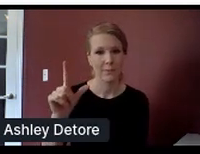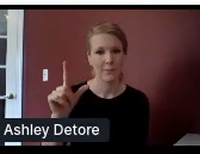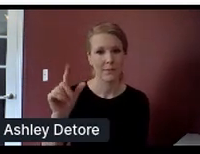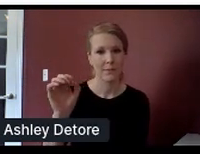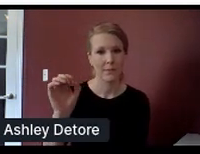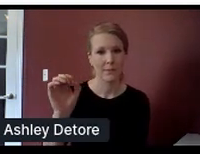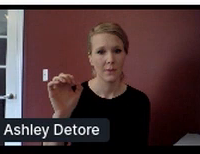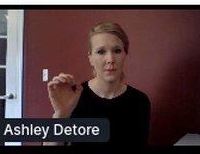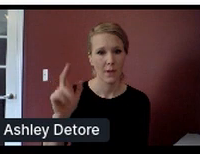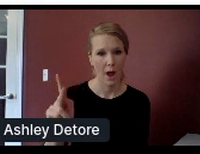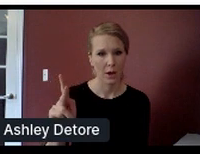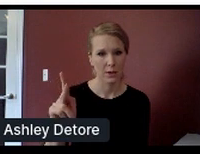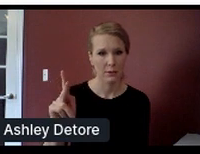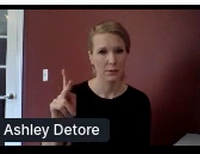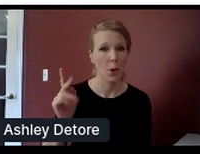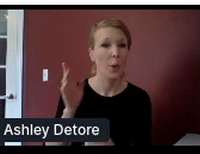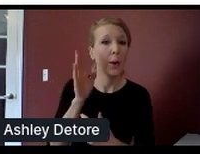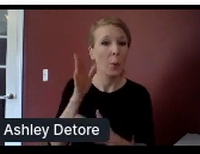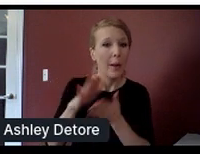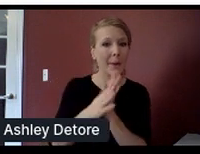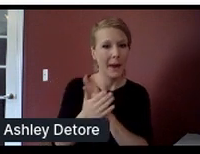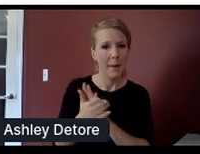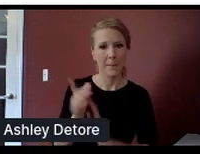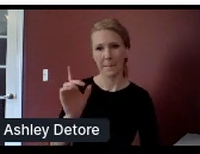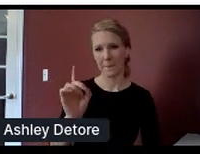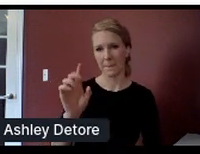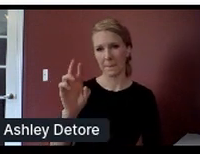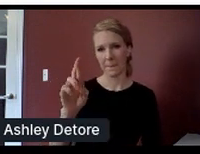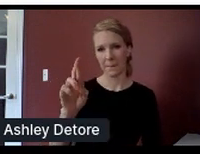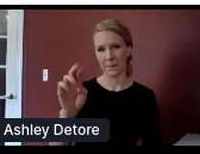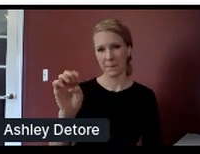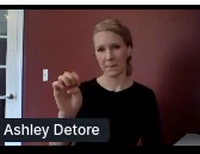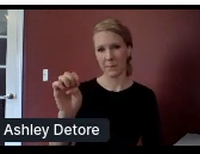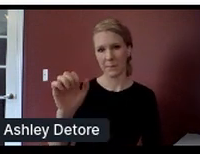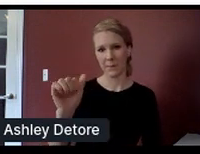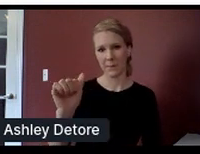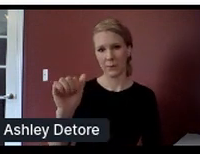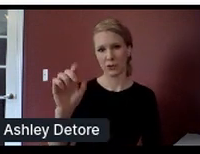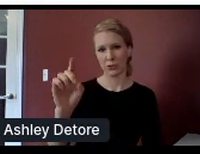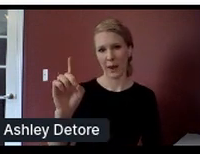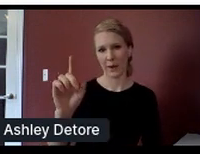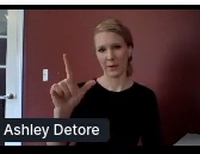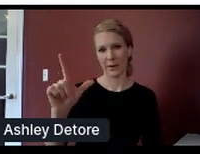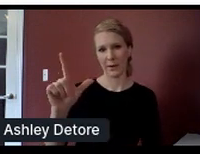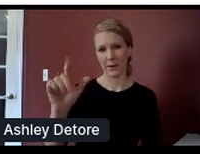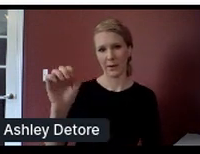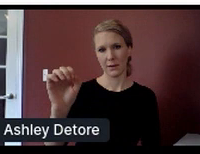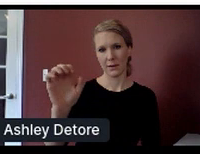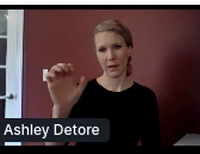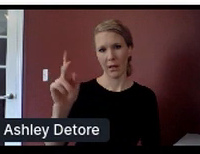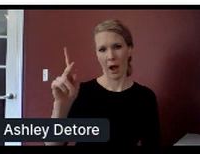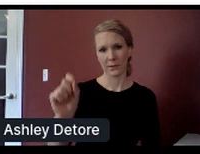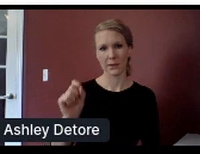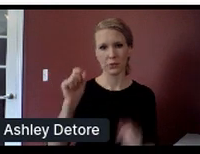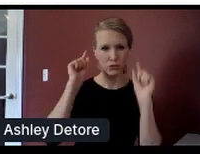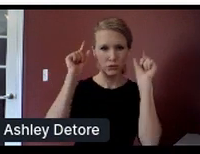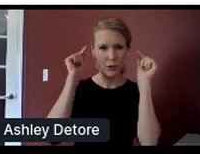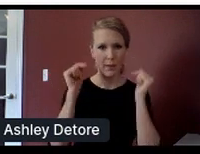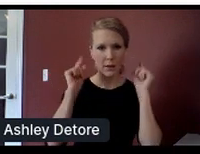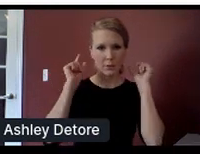And so I'm thinking, how are people going to receive me?